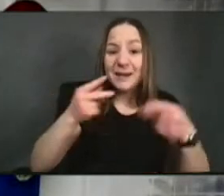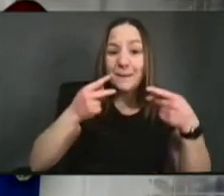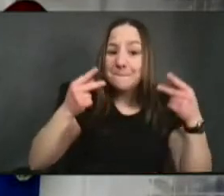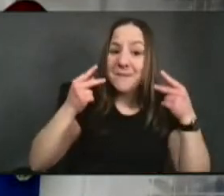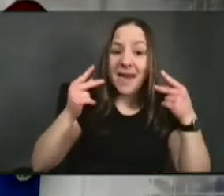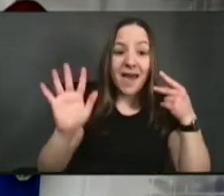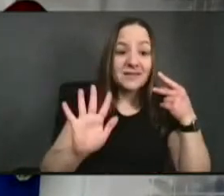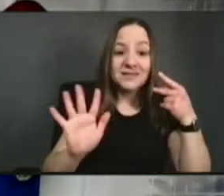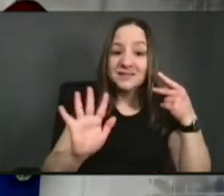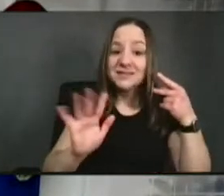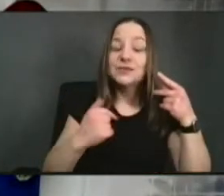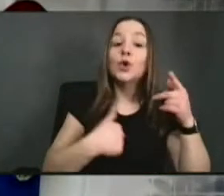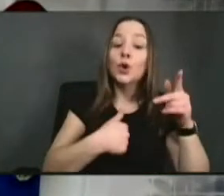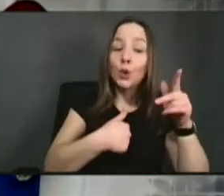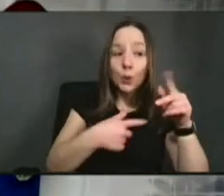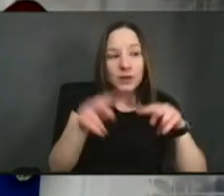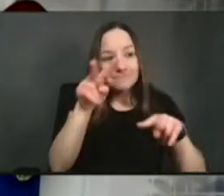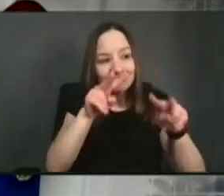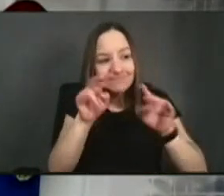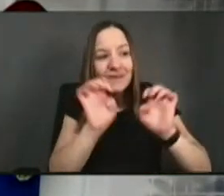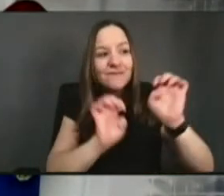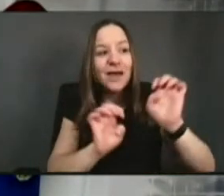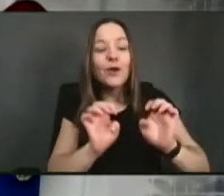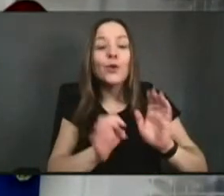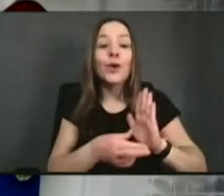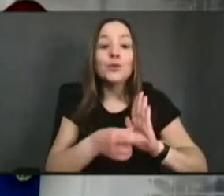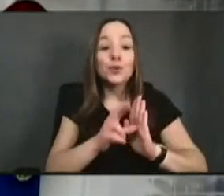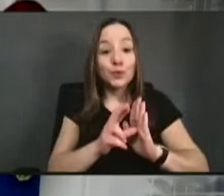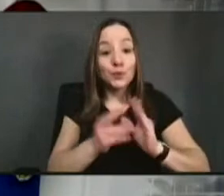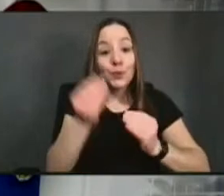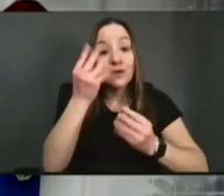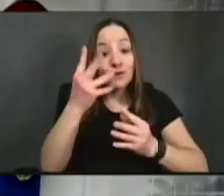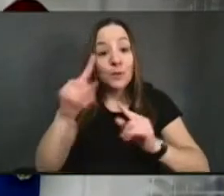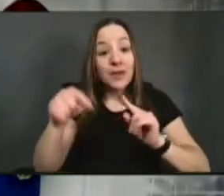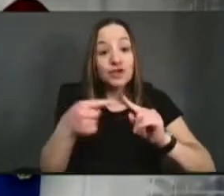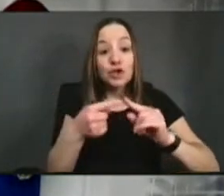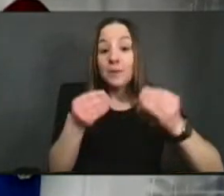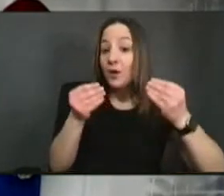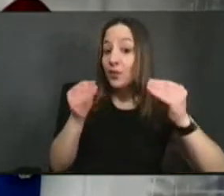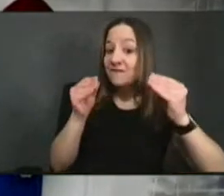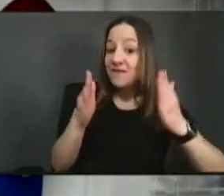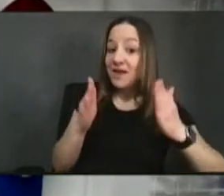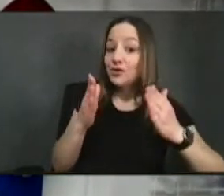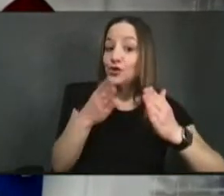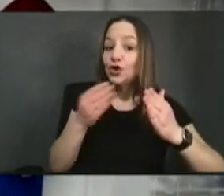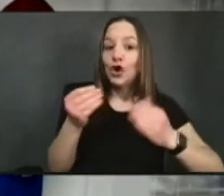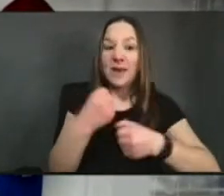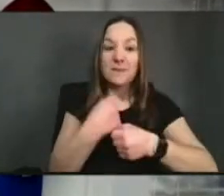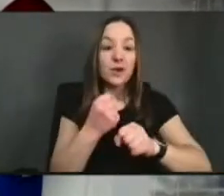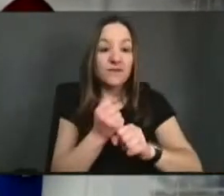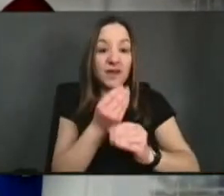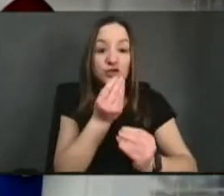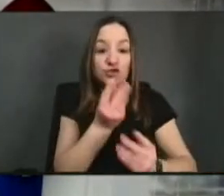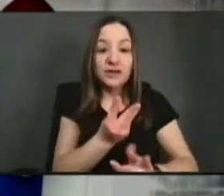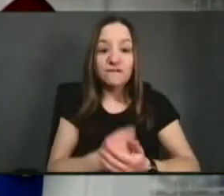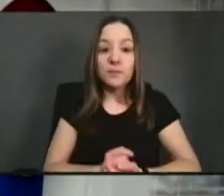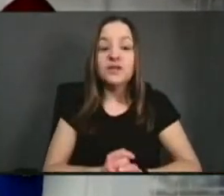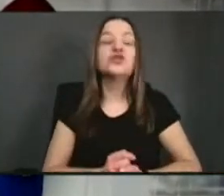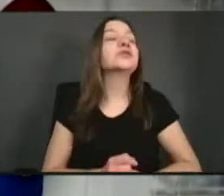masks. Um we do evaluate those, and we review those further in information on the vendor. And